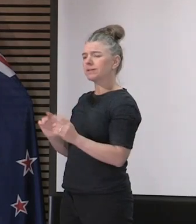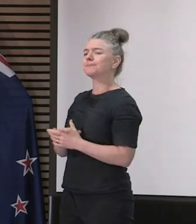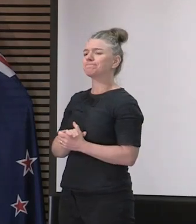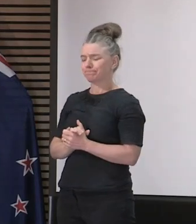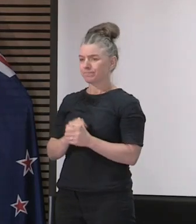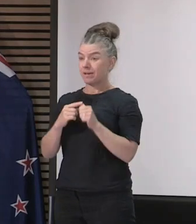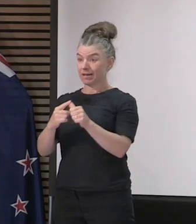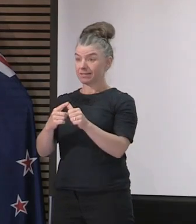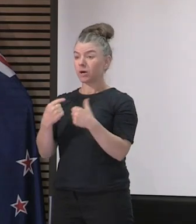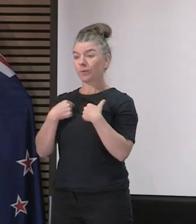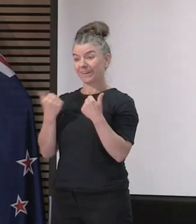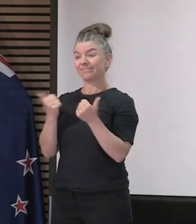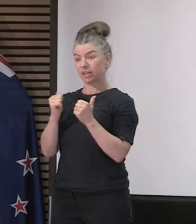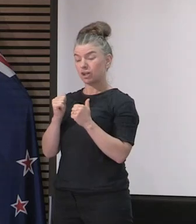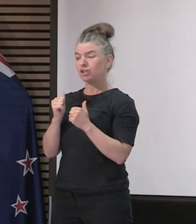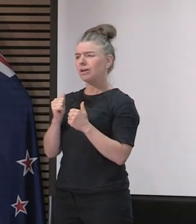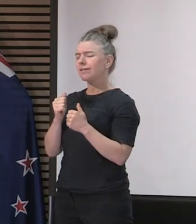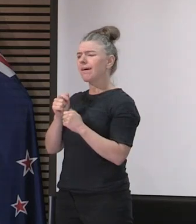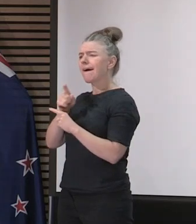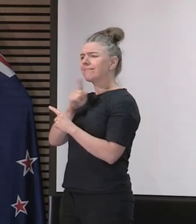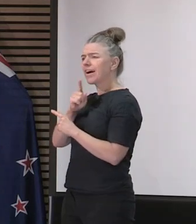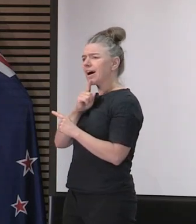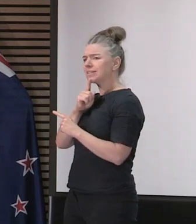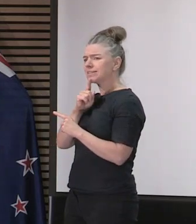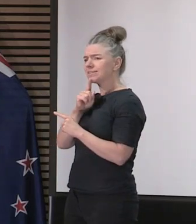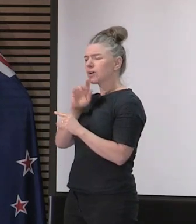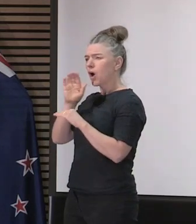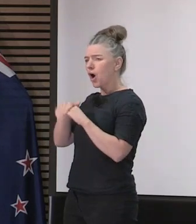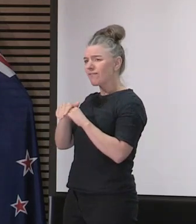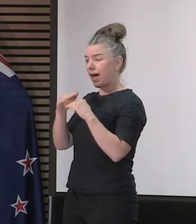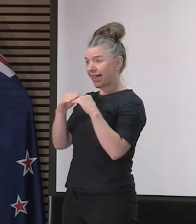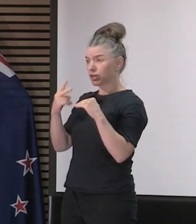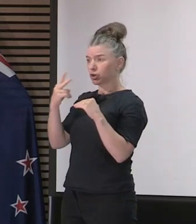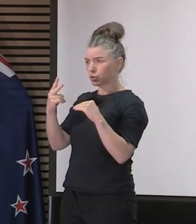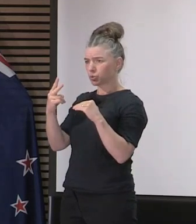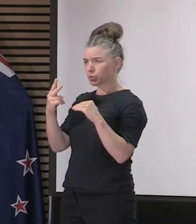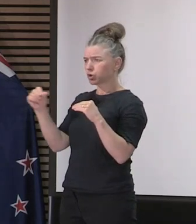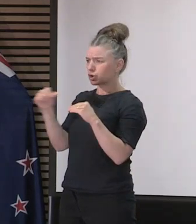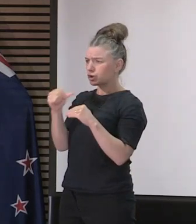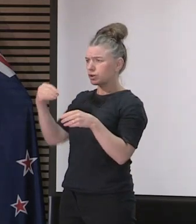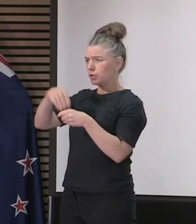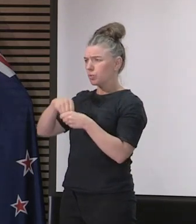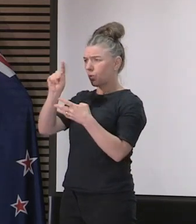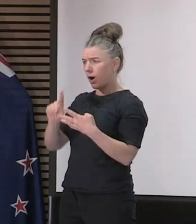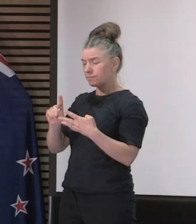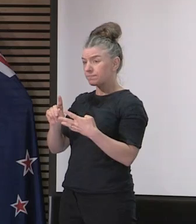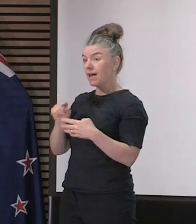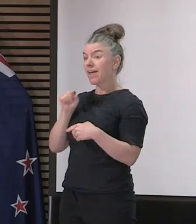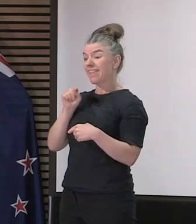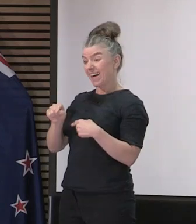made? >> I can say that we